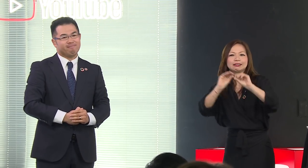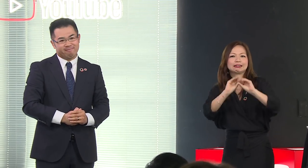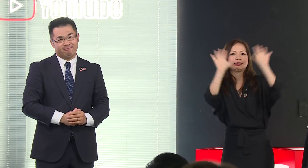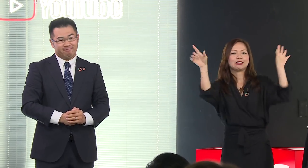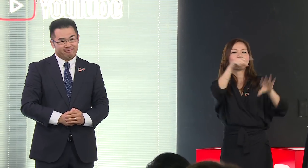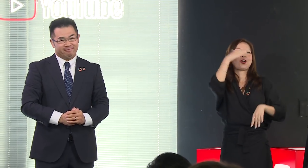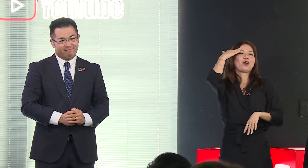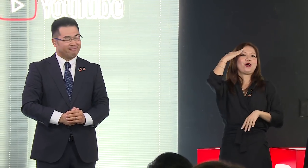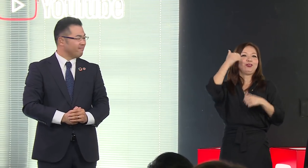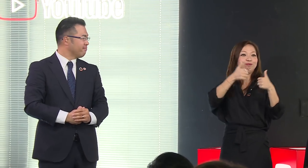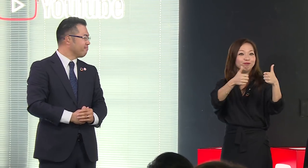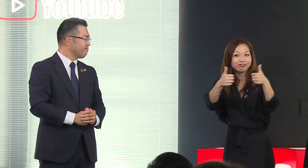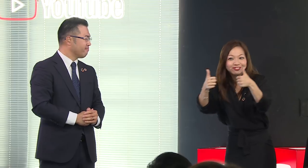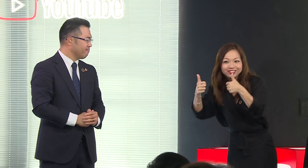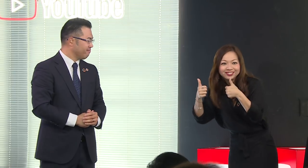of the Deaf regional Secretariat and we